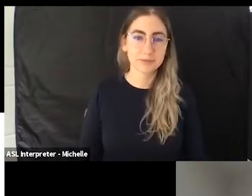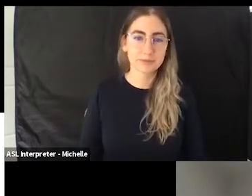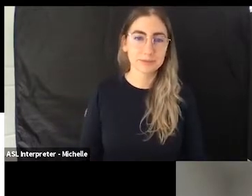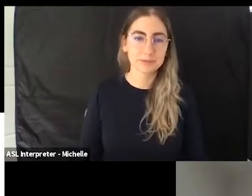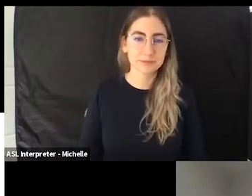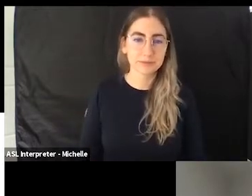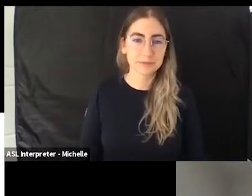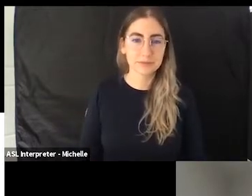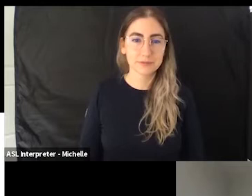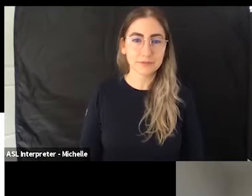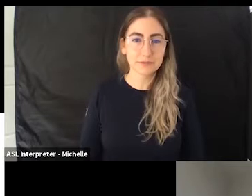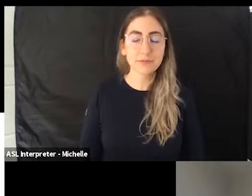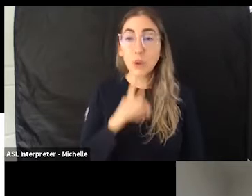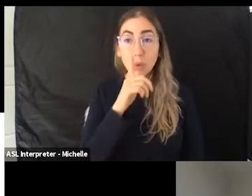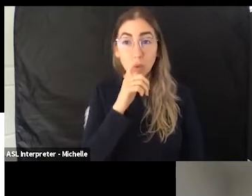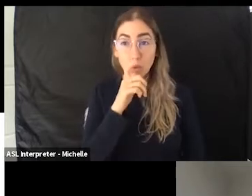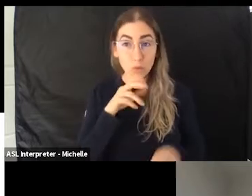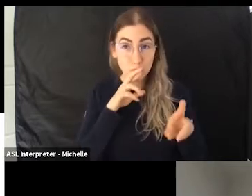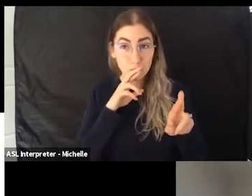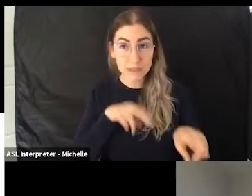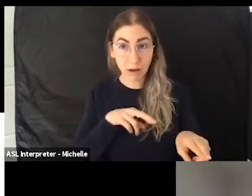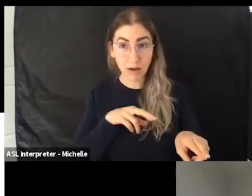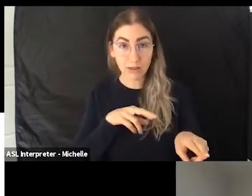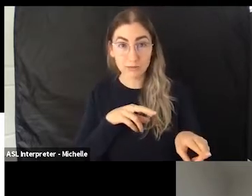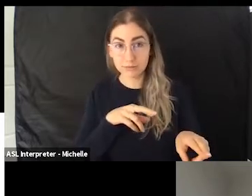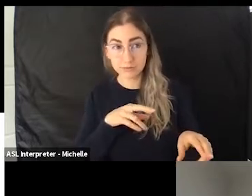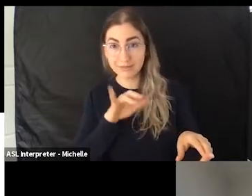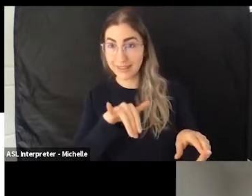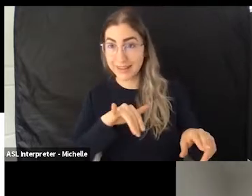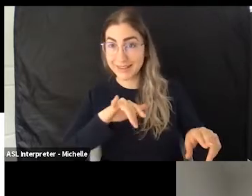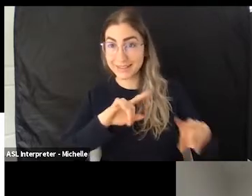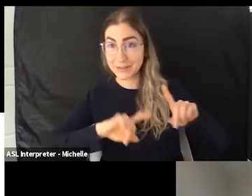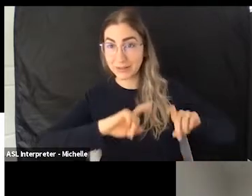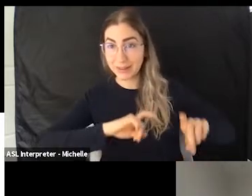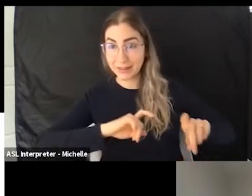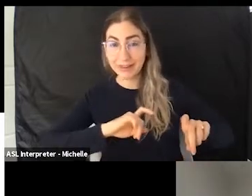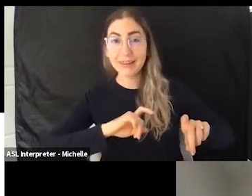AND WHO RESPONDED TO THE SURVEY? WELL , WE DELIVERED THIS LINK AND THE SURVEY WELL, WE DELIVERED THIS LINK AND THE SURVEY WAS MADE